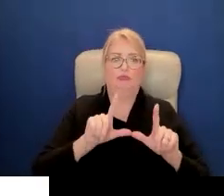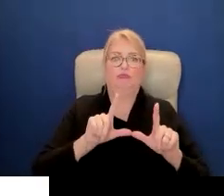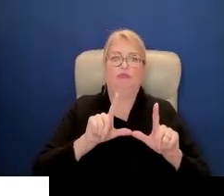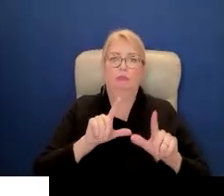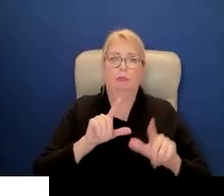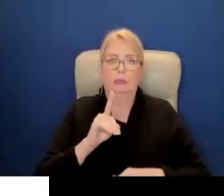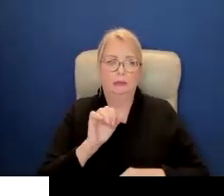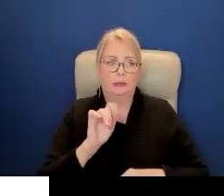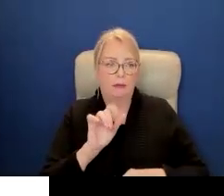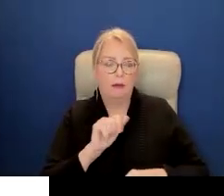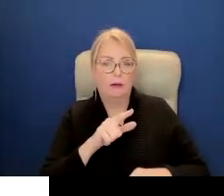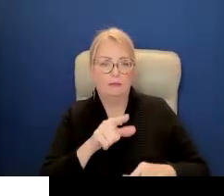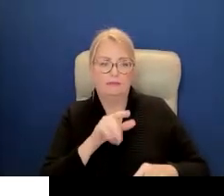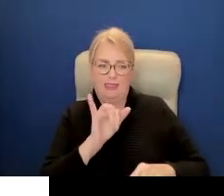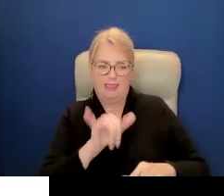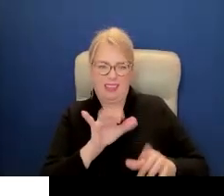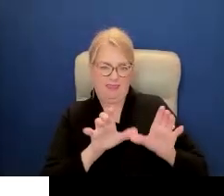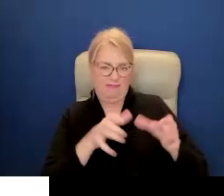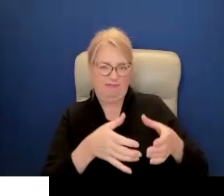They're under this category.